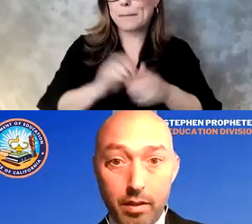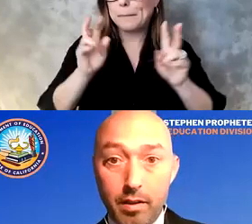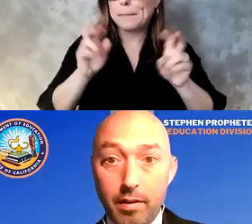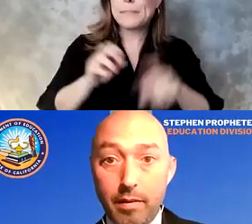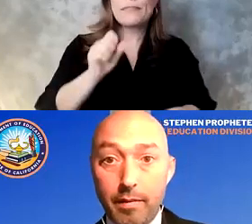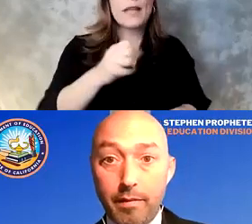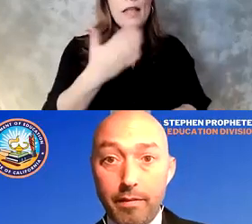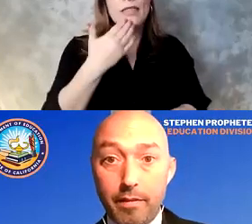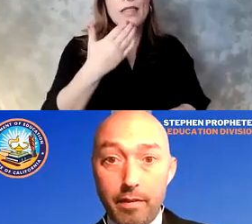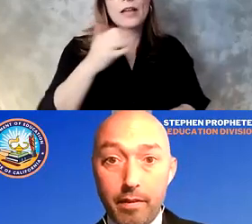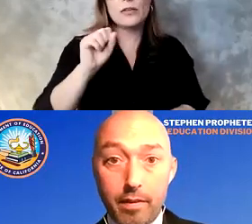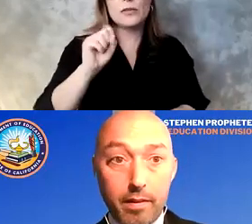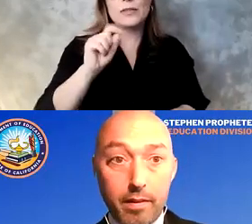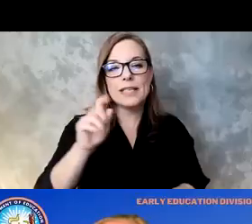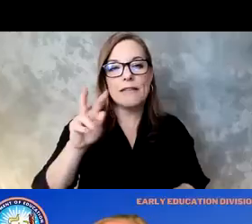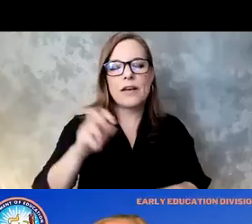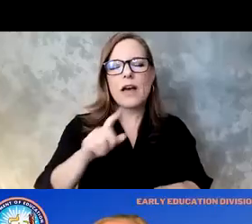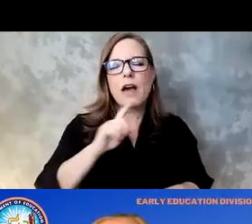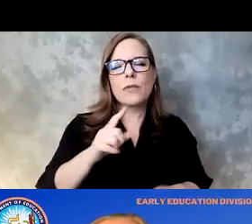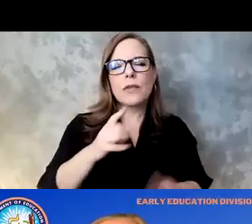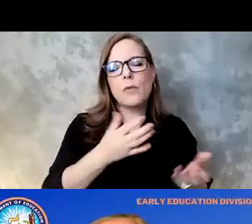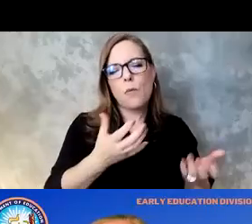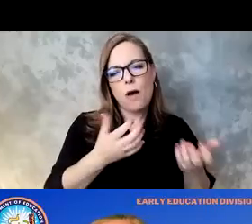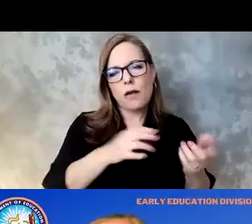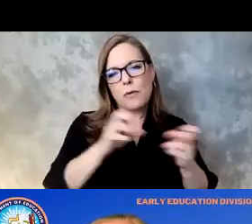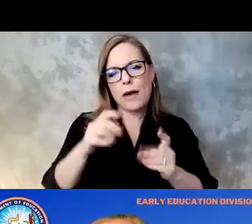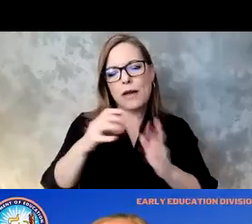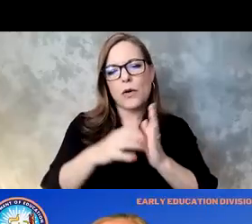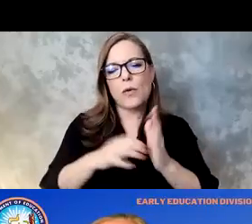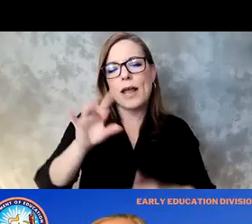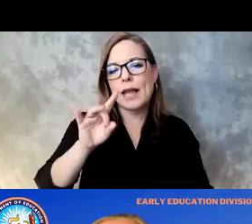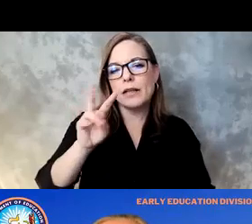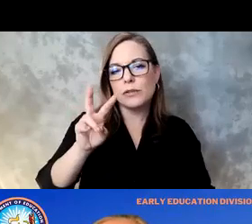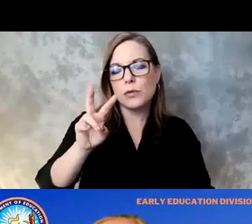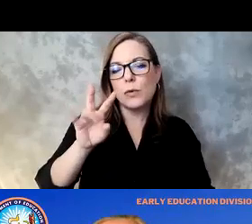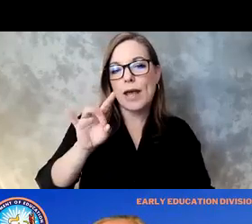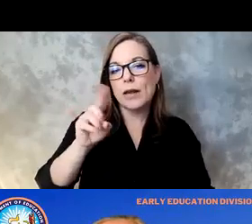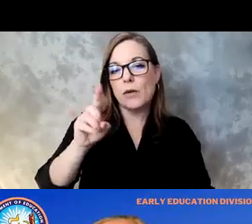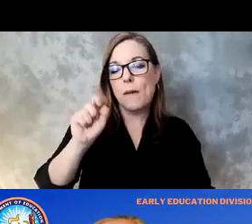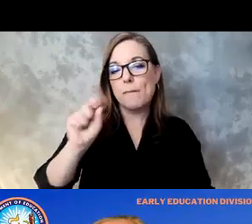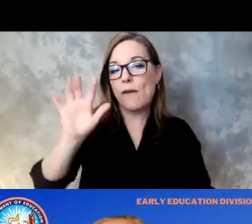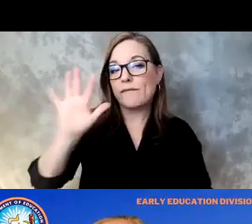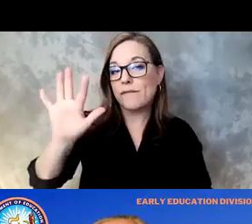wanting to take us back to the Education Code 8281.5 which does require. Which does require